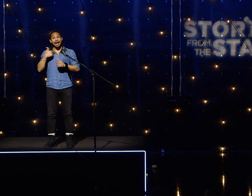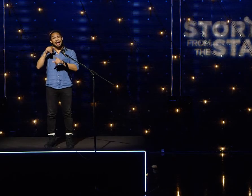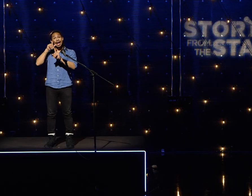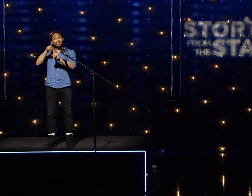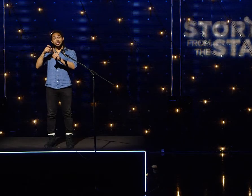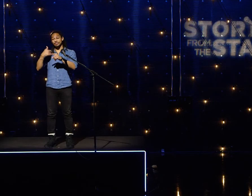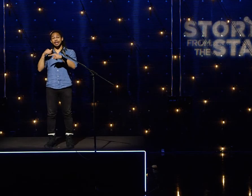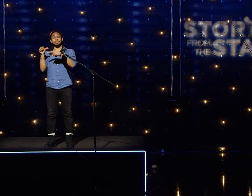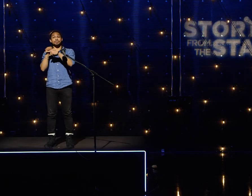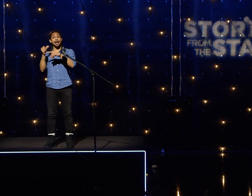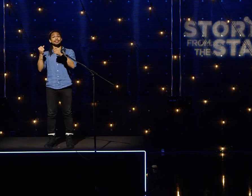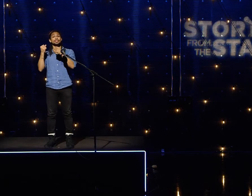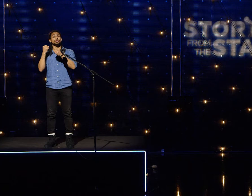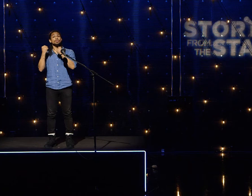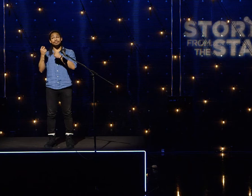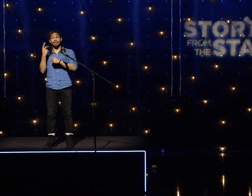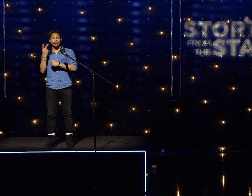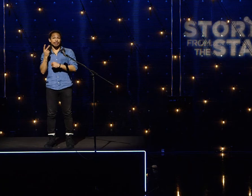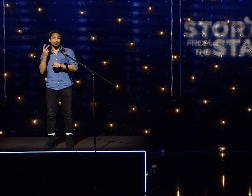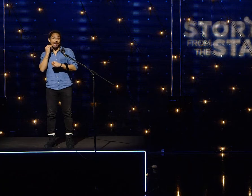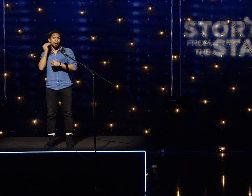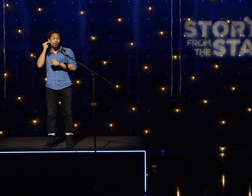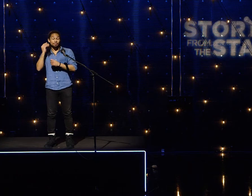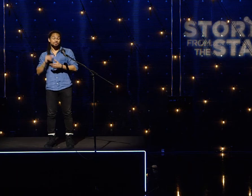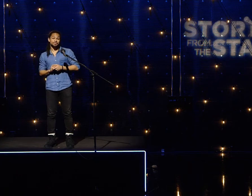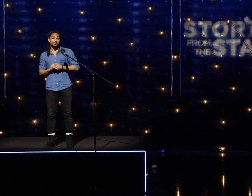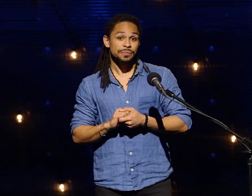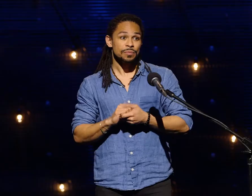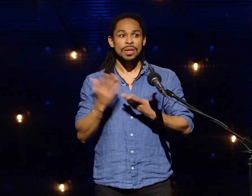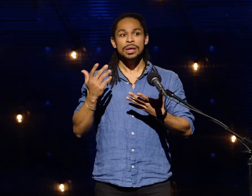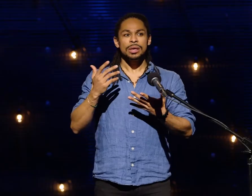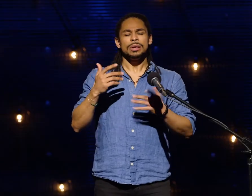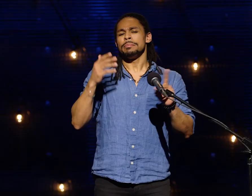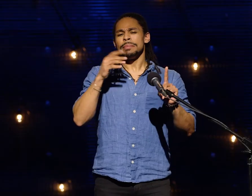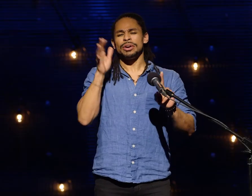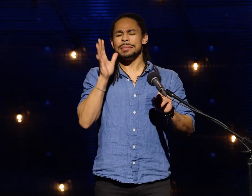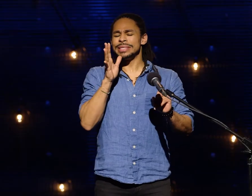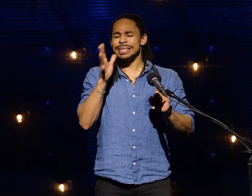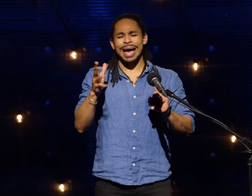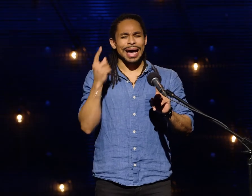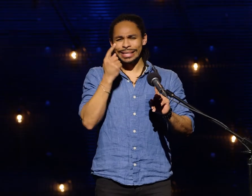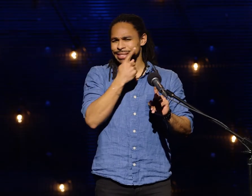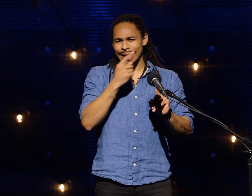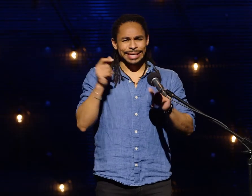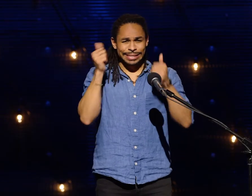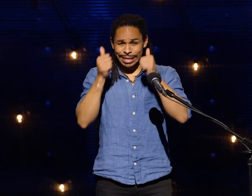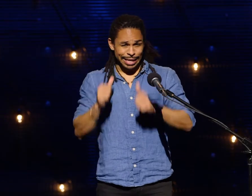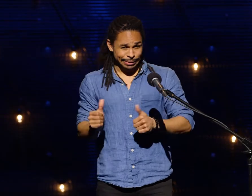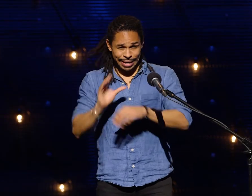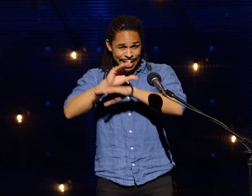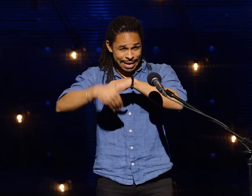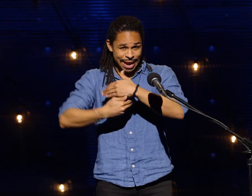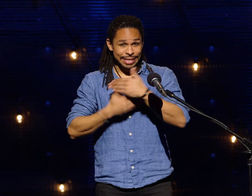I ask her if I can practice driving us back home. My grandma's eyesight is not that great at night,